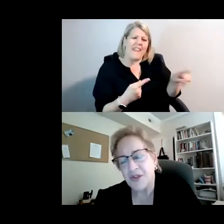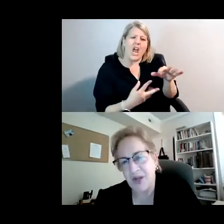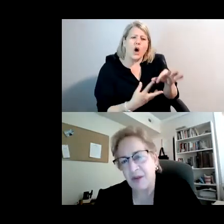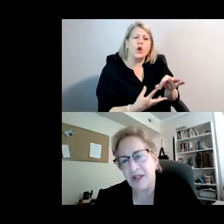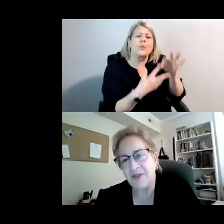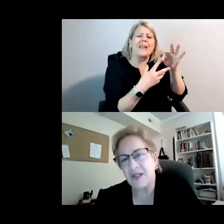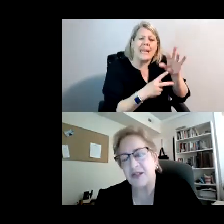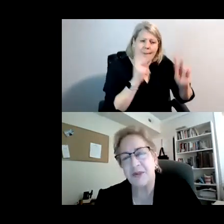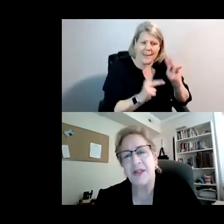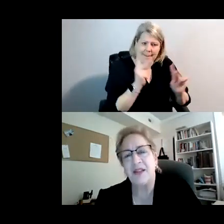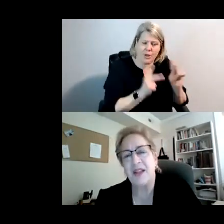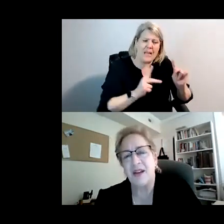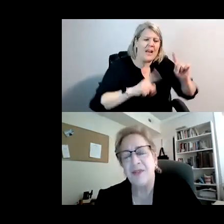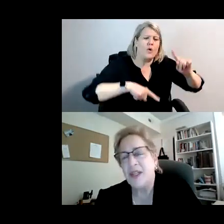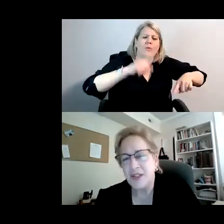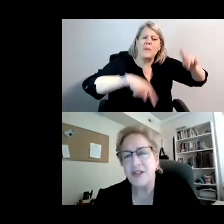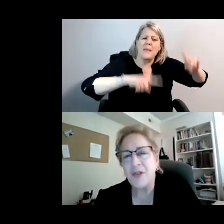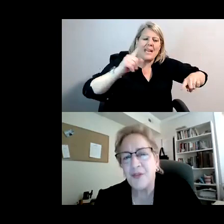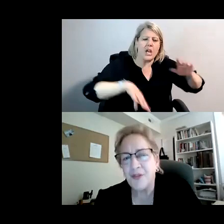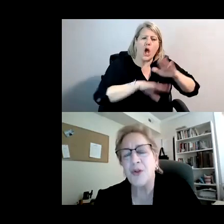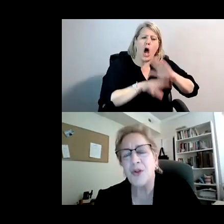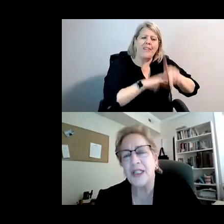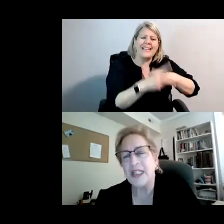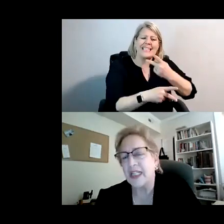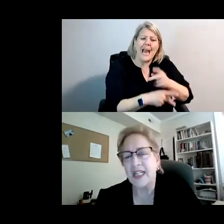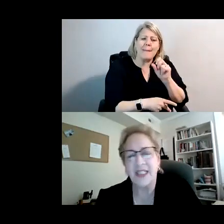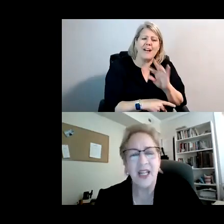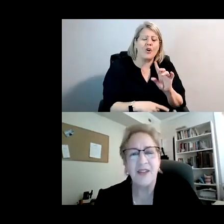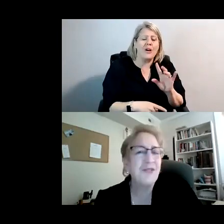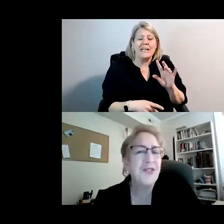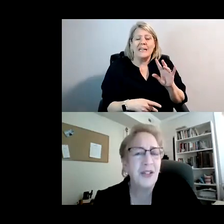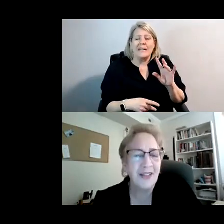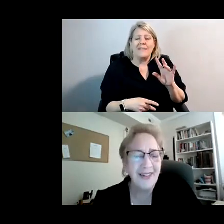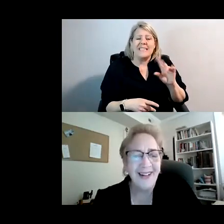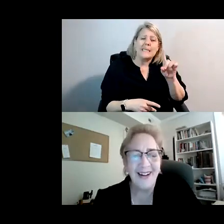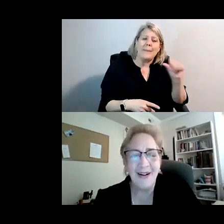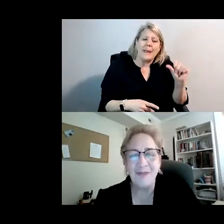or severity of disability they have to live a full and connected life, have done.